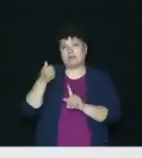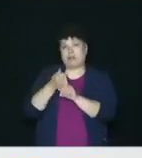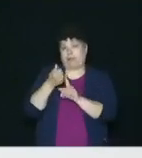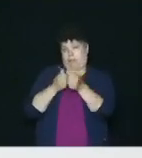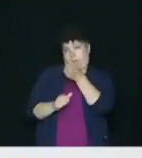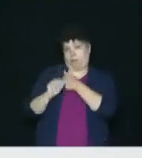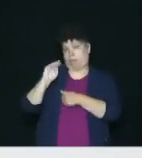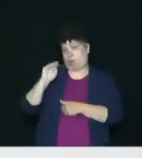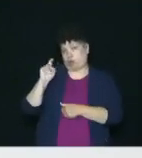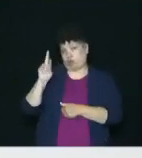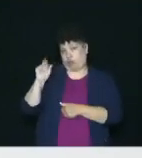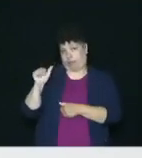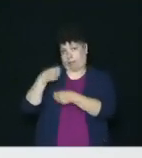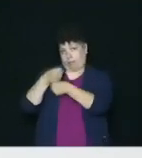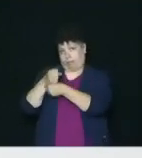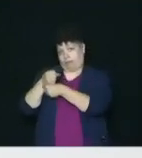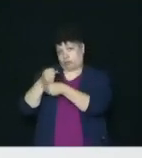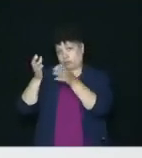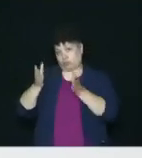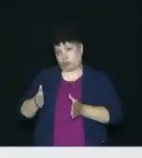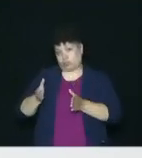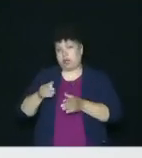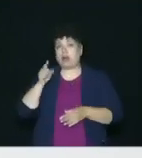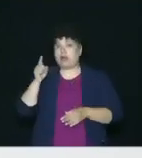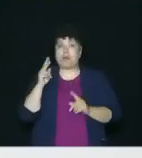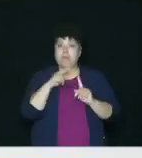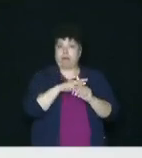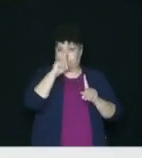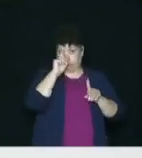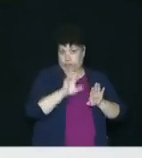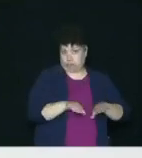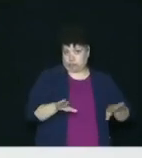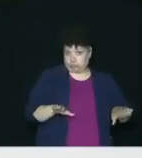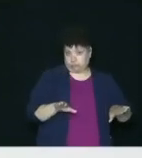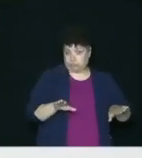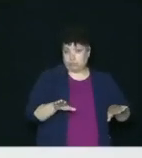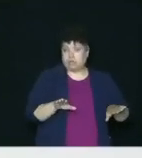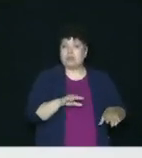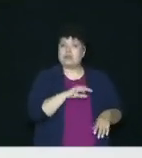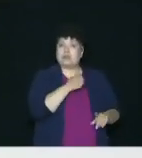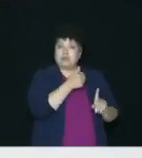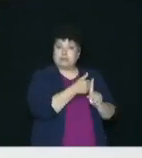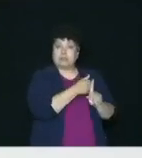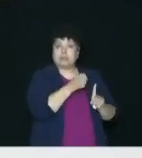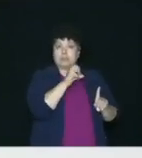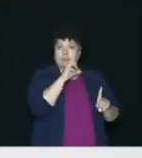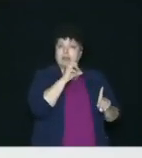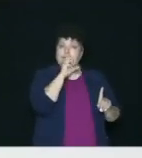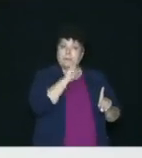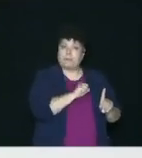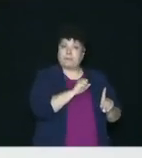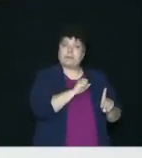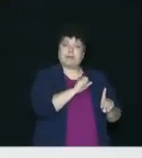I WOULD LIKE TO TALK TO YOU